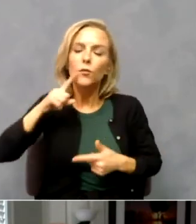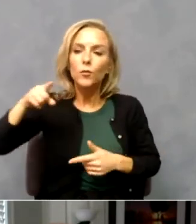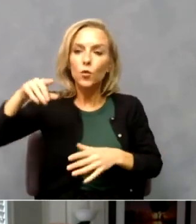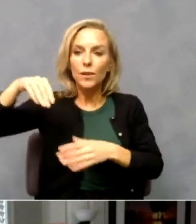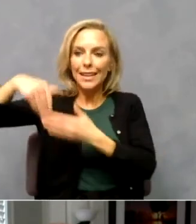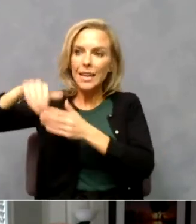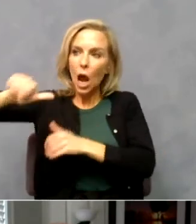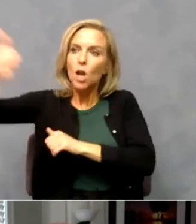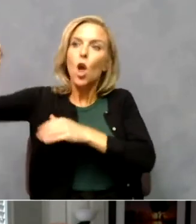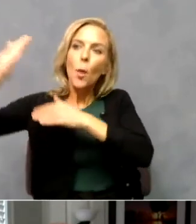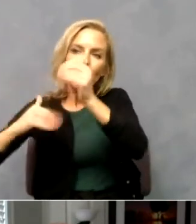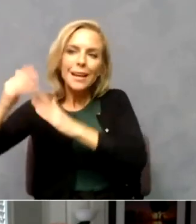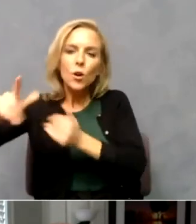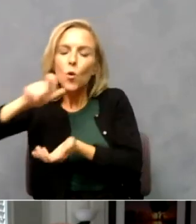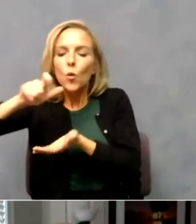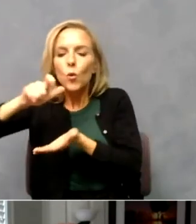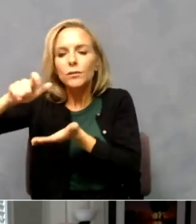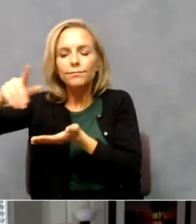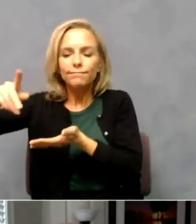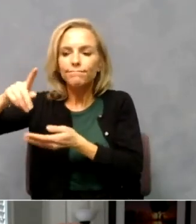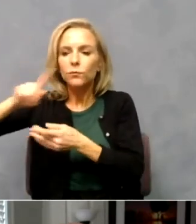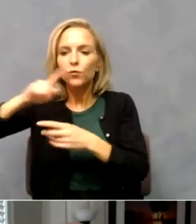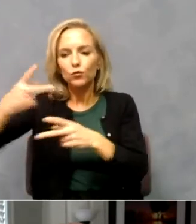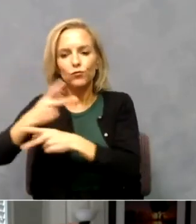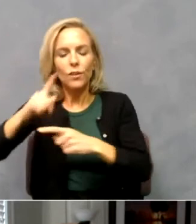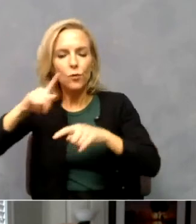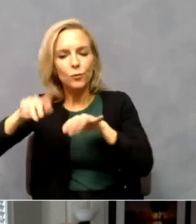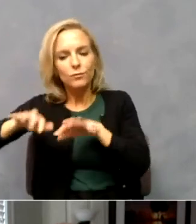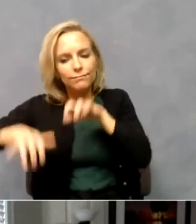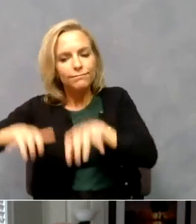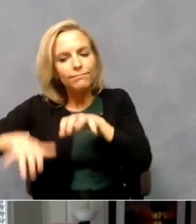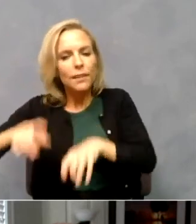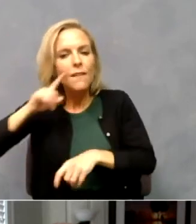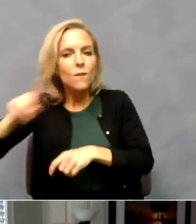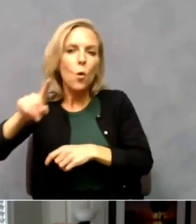medical administrative work. Those individuals are not in a clinical care